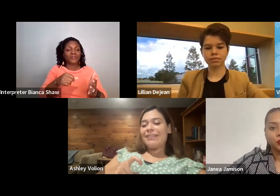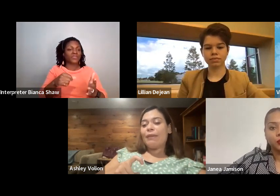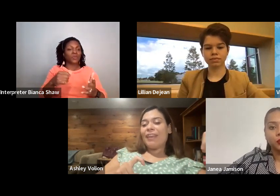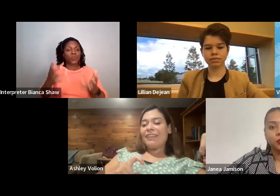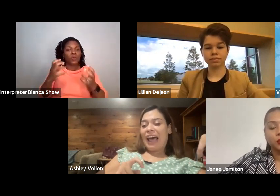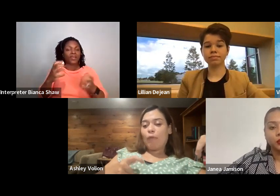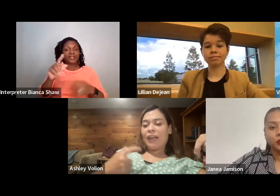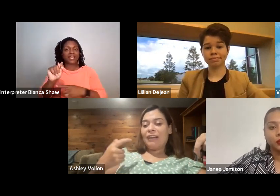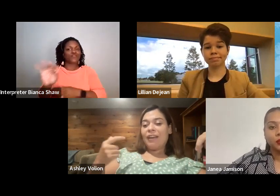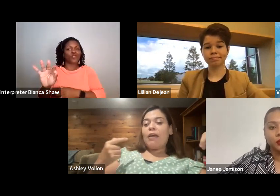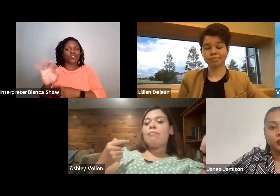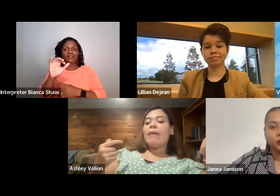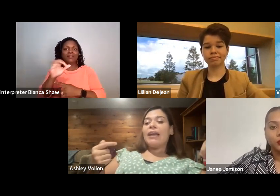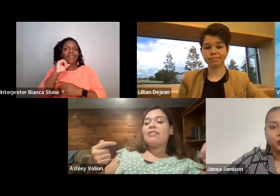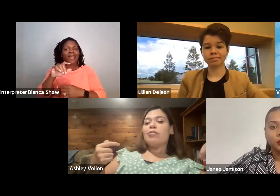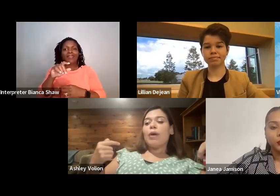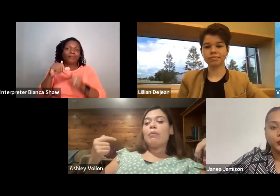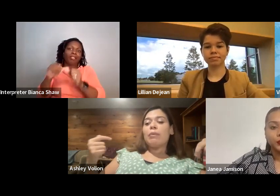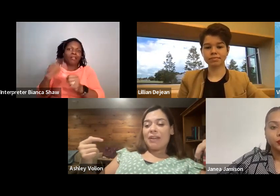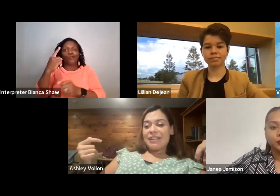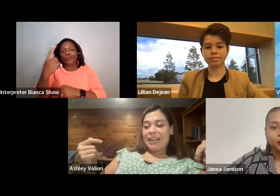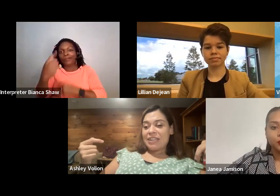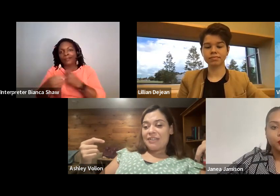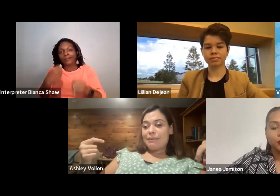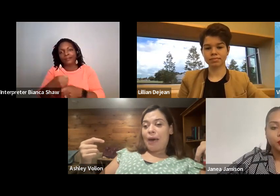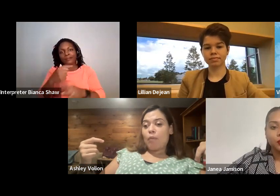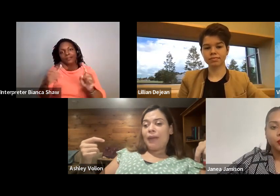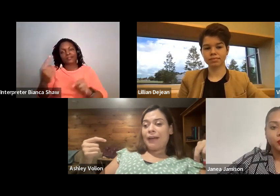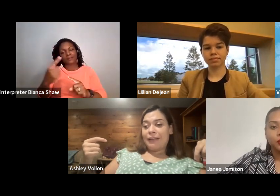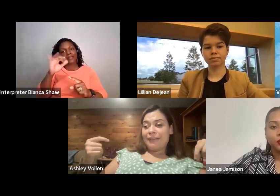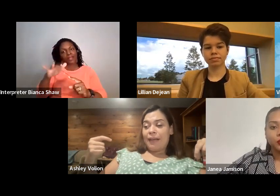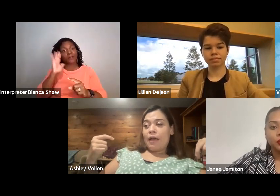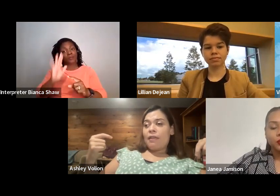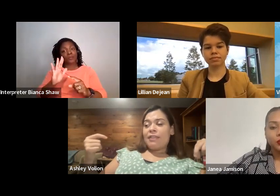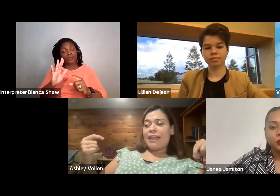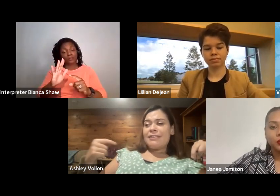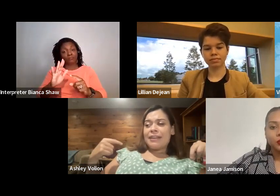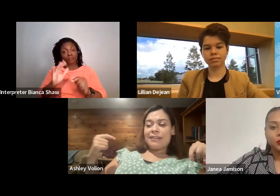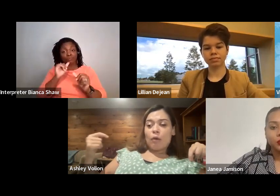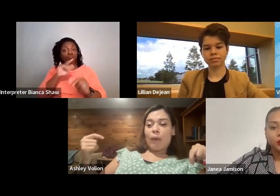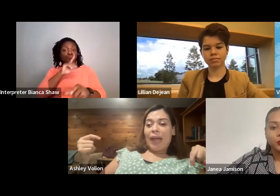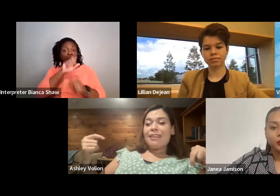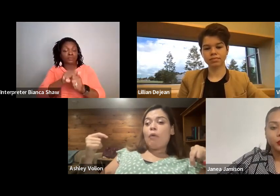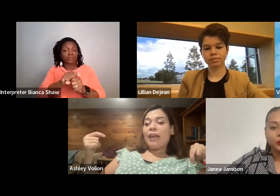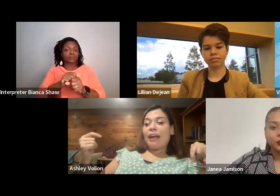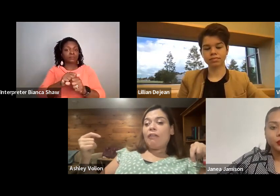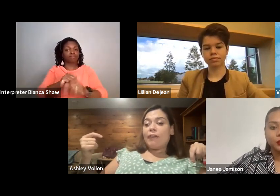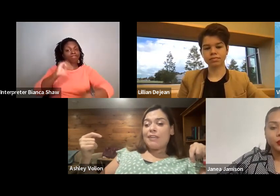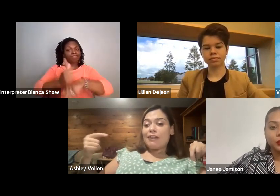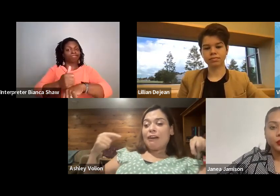But one, something that we can make true implementations about, because this is the way that we get.